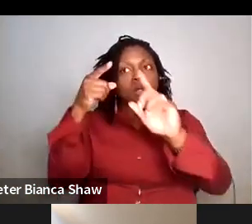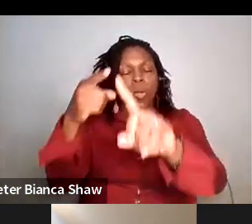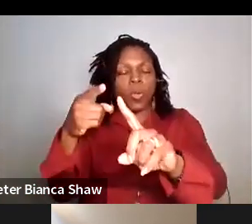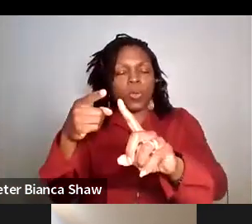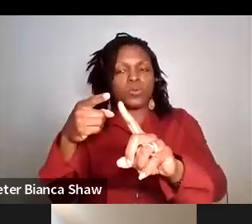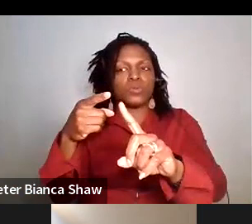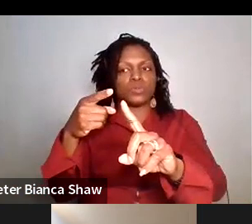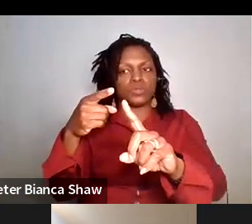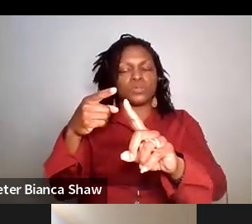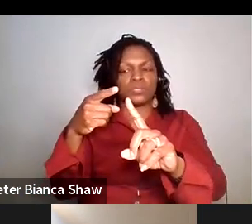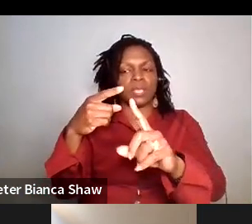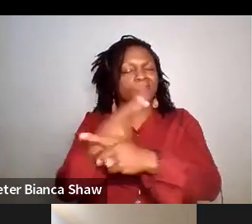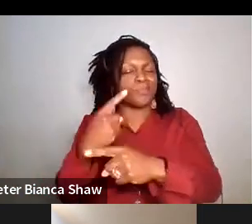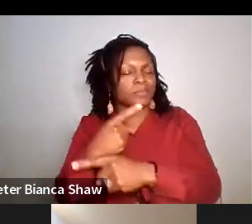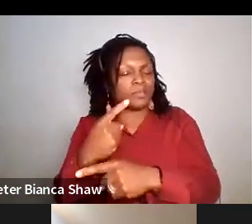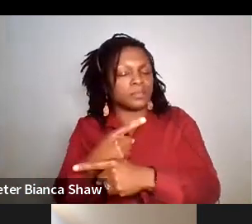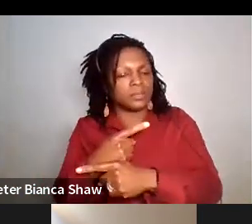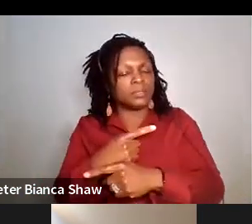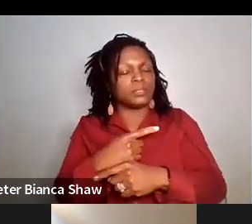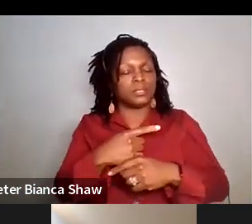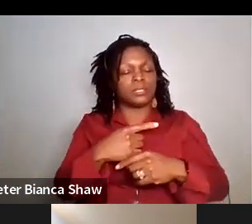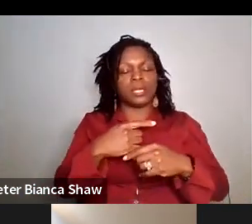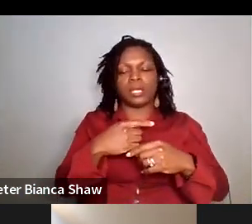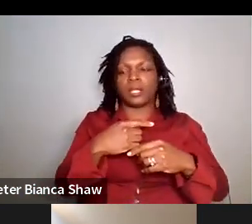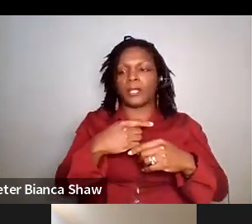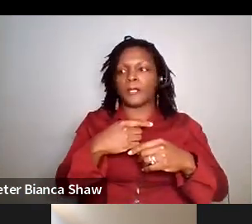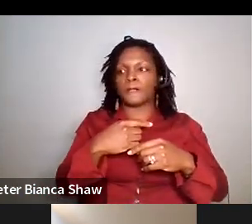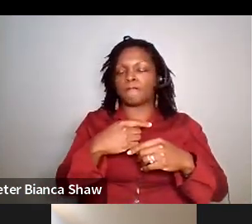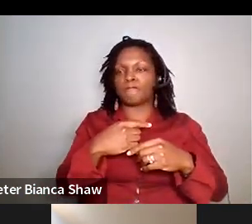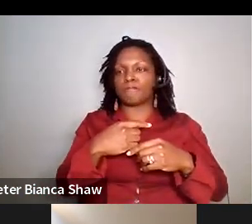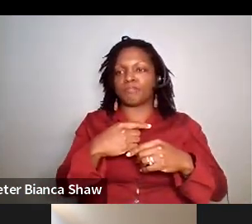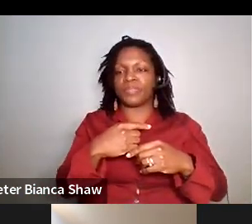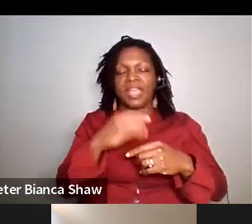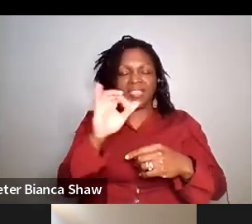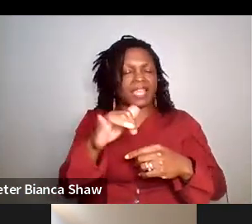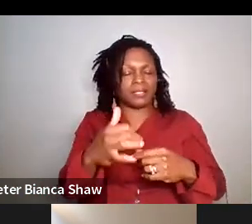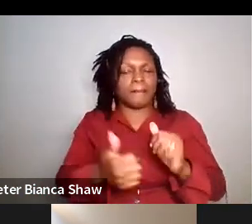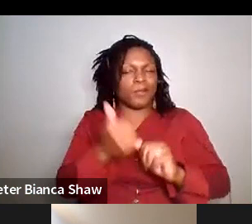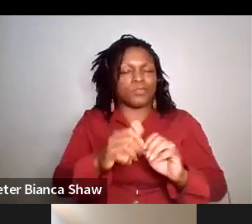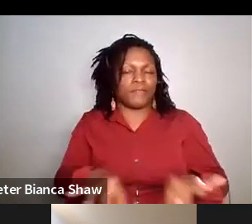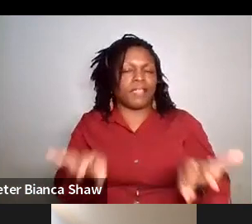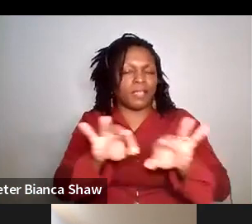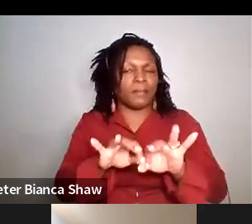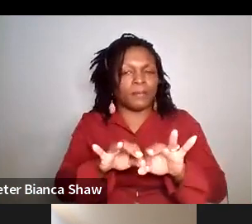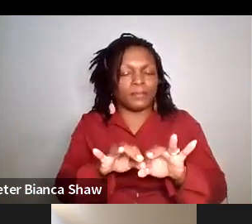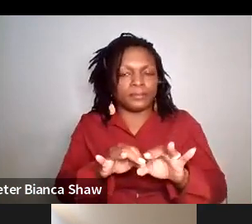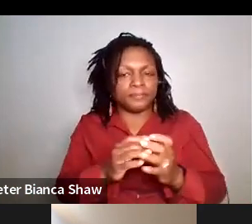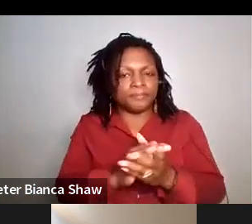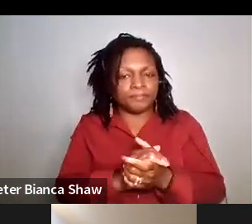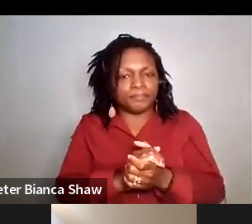I think those would be the most valuable. thank you so much, Harlan, for shy.